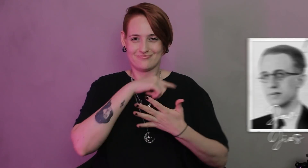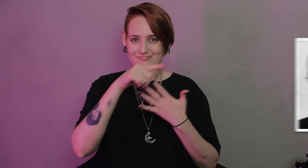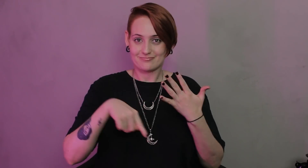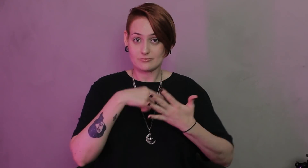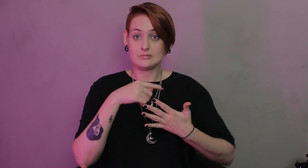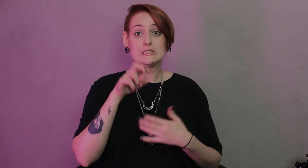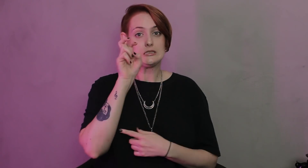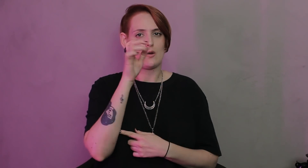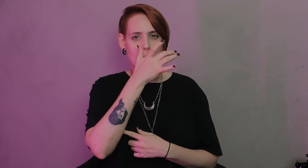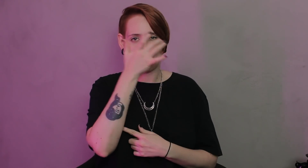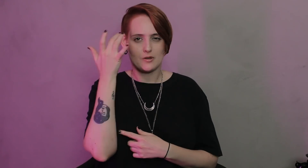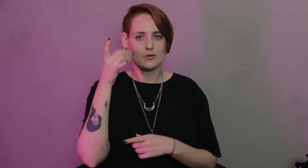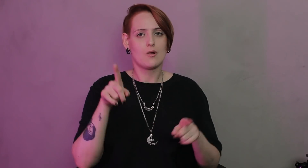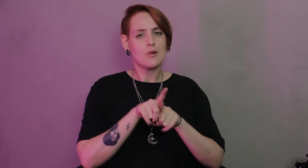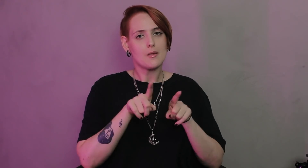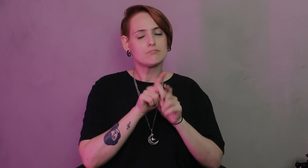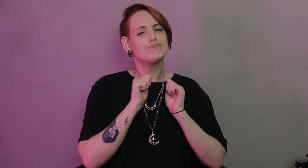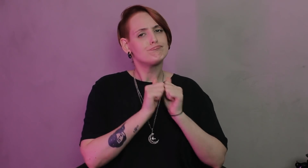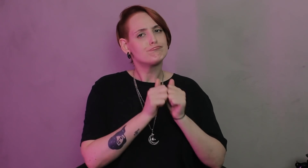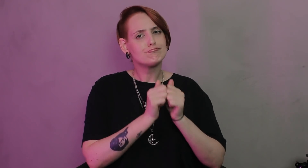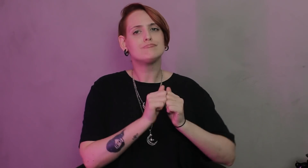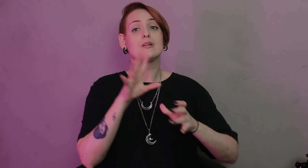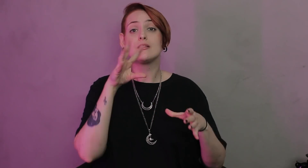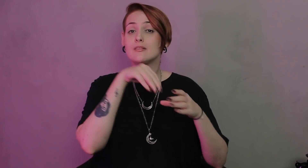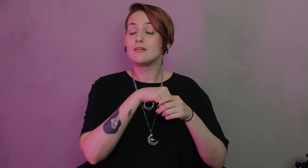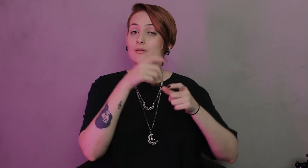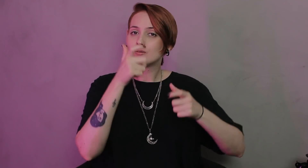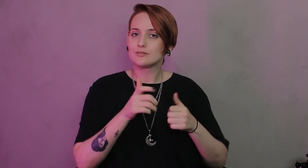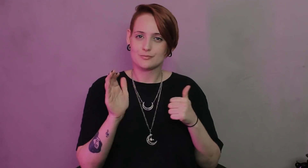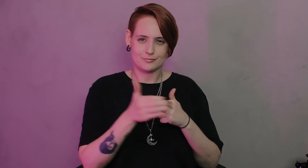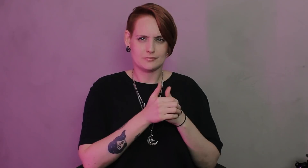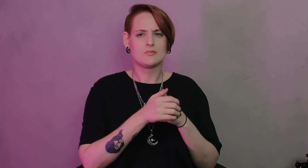They sometimes kept him company,